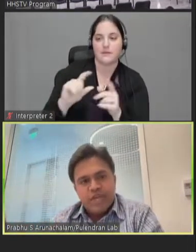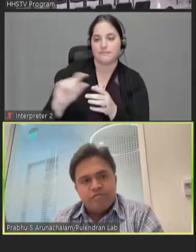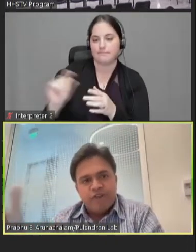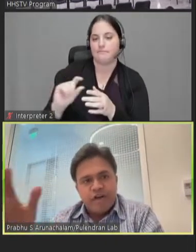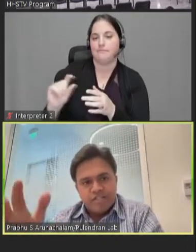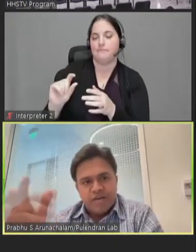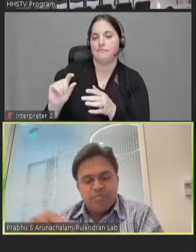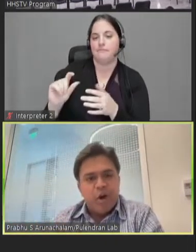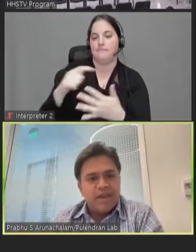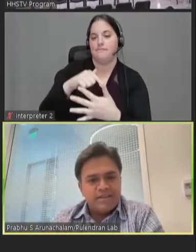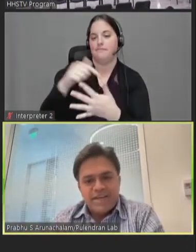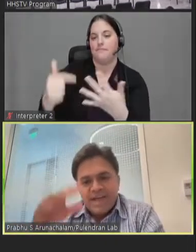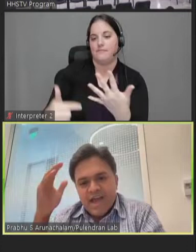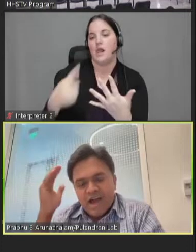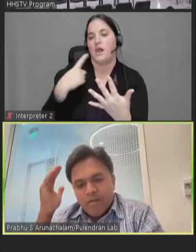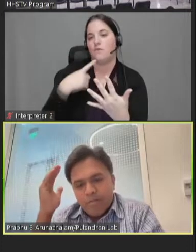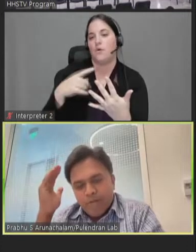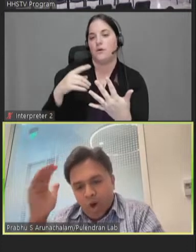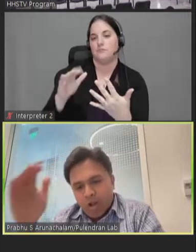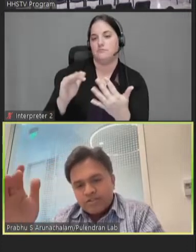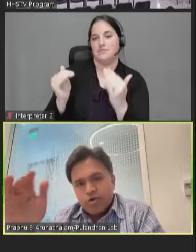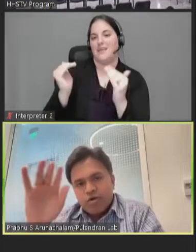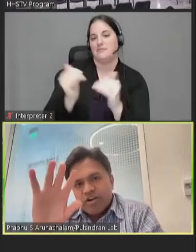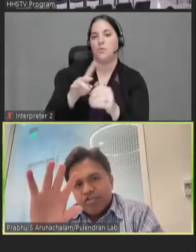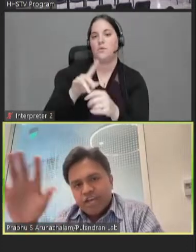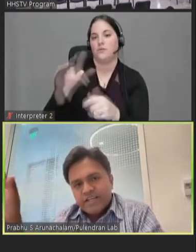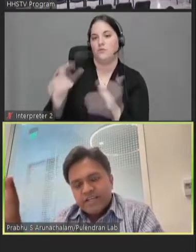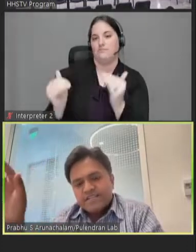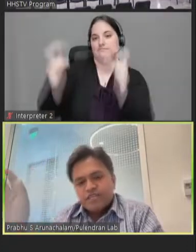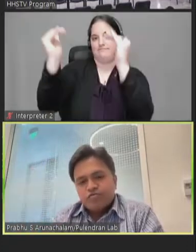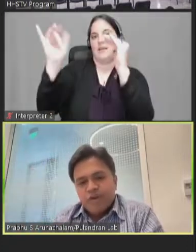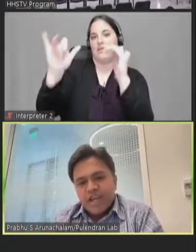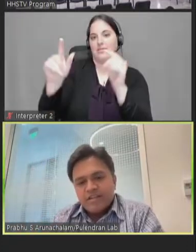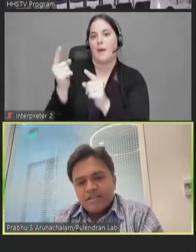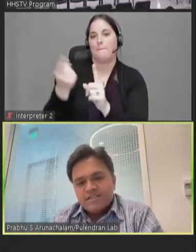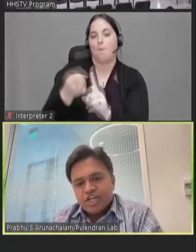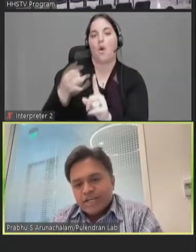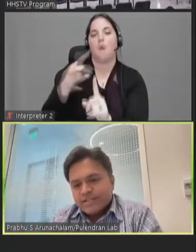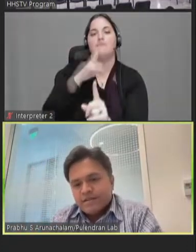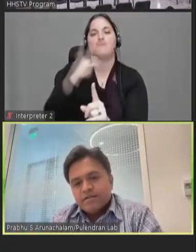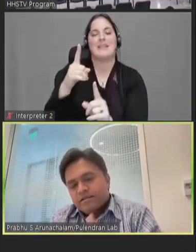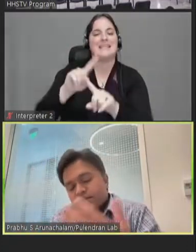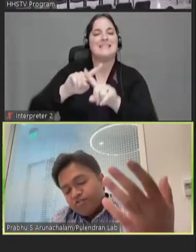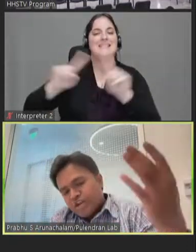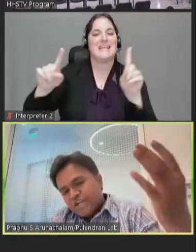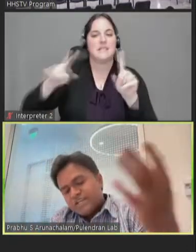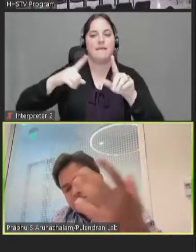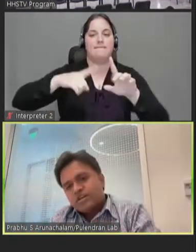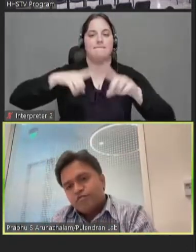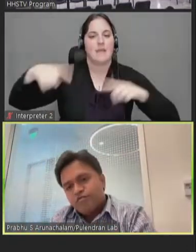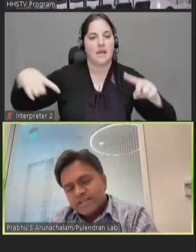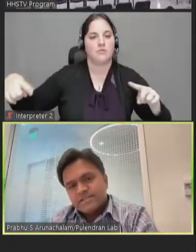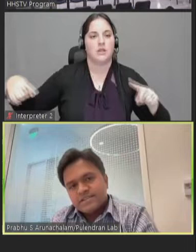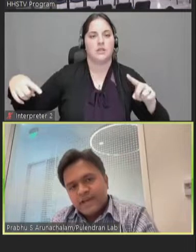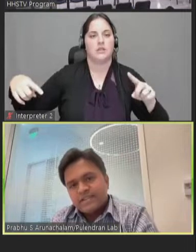be a five at that point, but also really distant variants such as -- really distinct viruses like